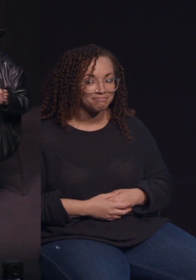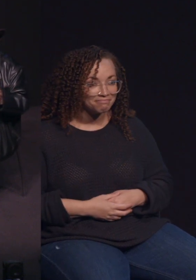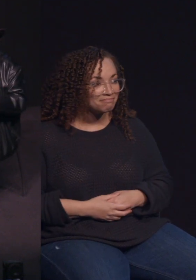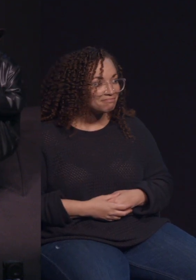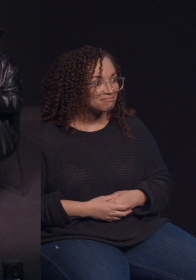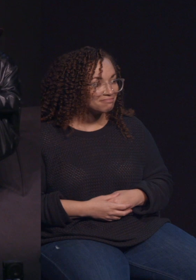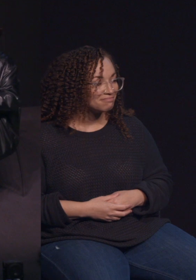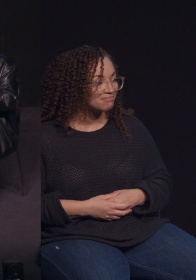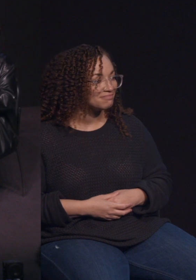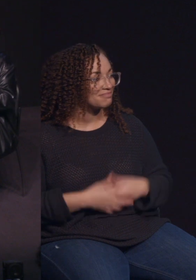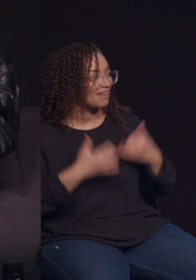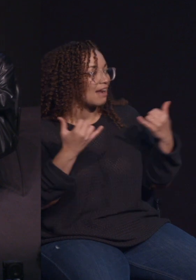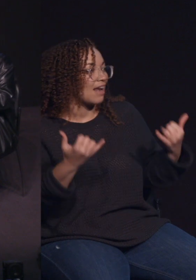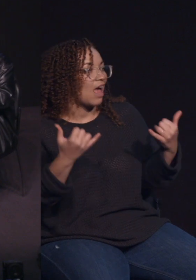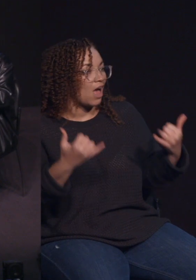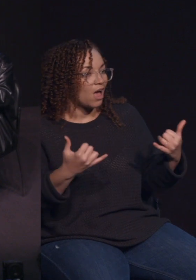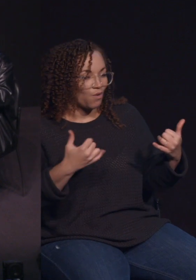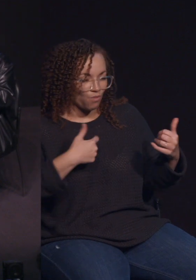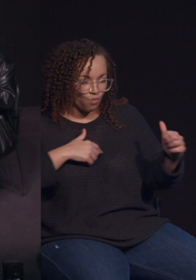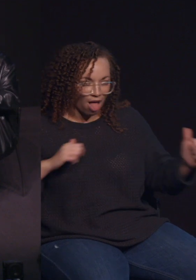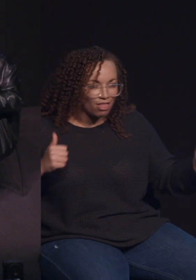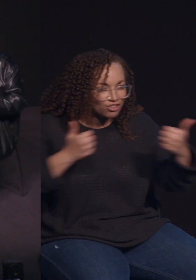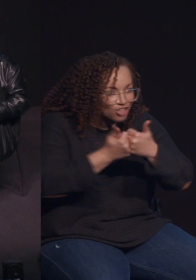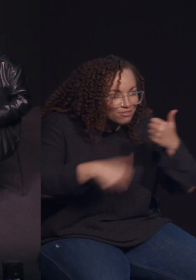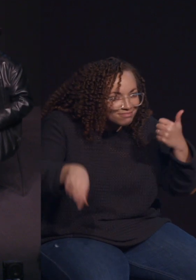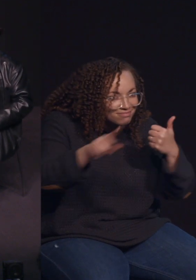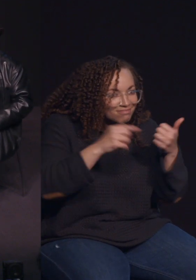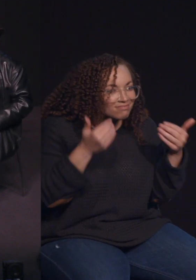But now, I challenge you to go to a store